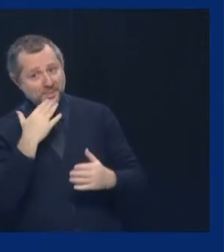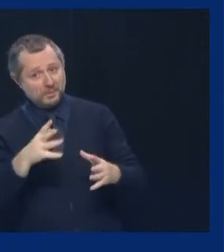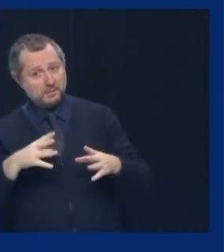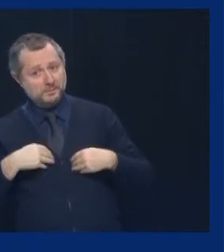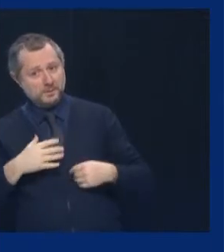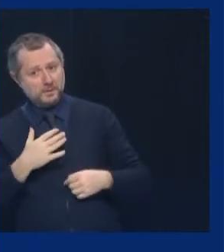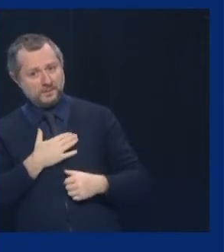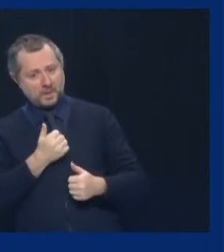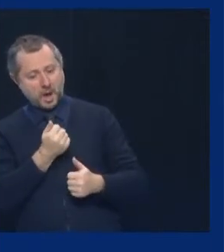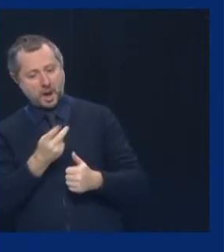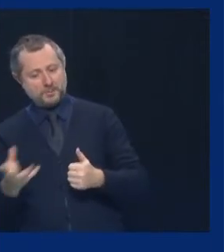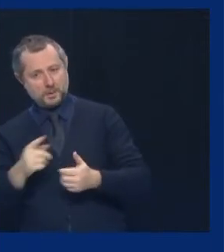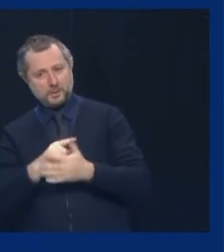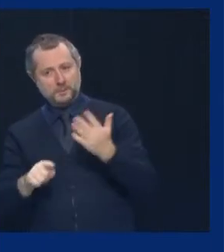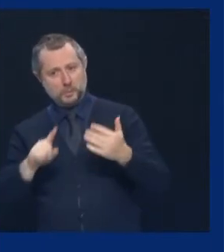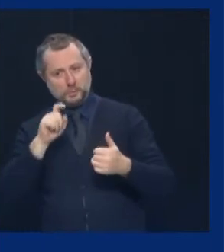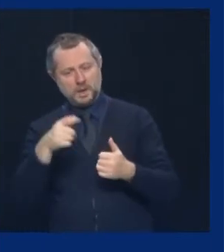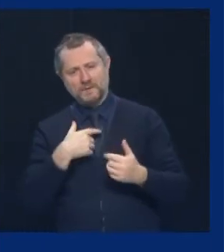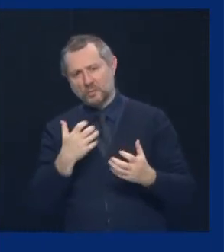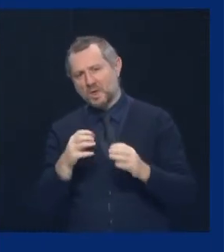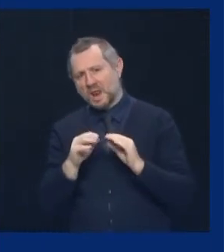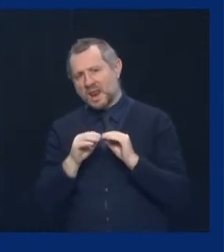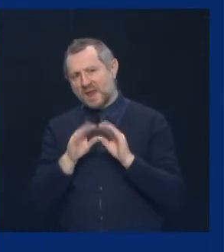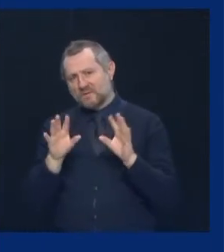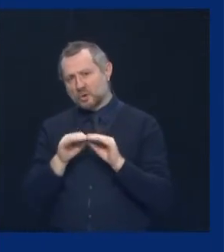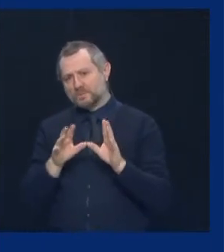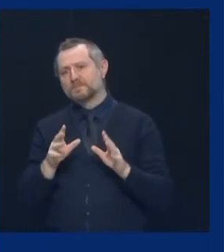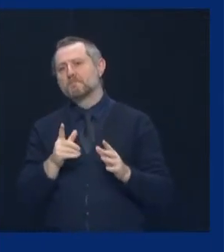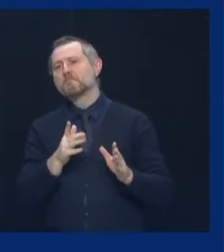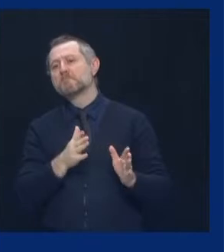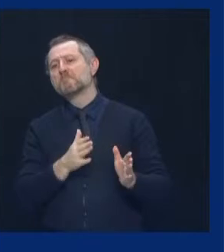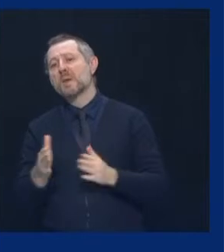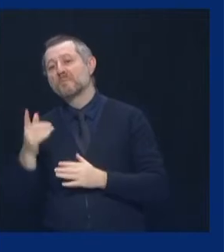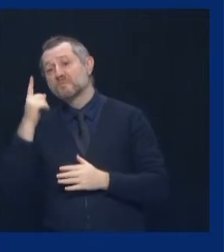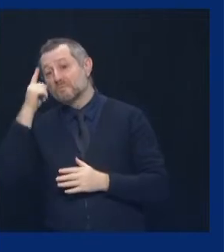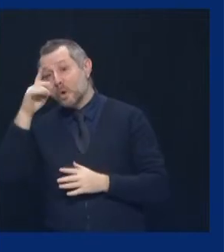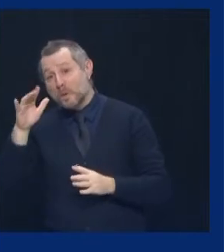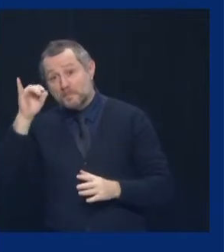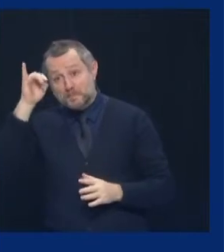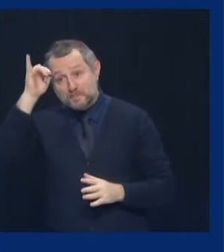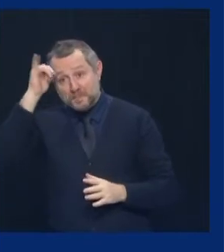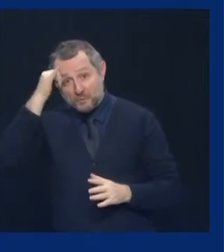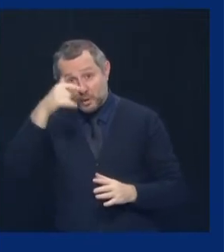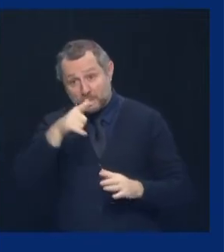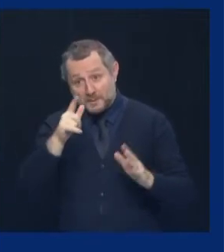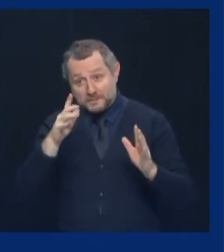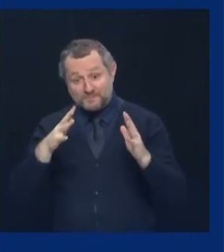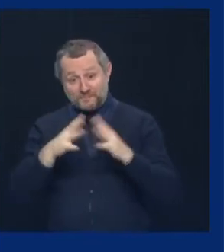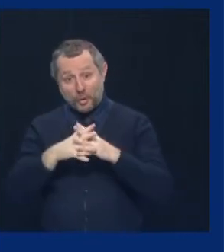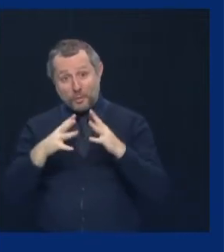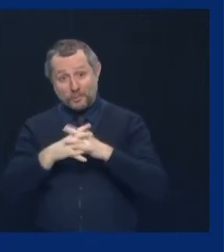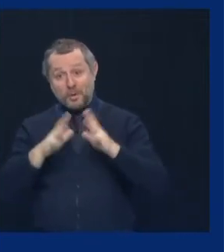PLEASE UNMUTE YOUR MICROPHONE. HELLO, THANK YOU FOR TAKING A COUPLE OF QUESTIONS.